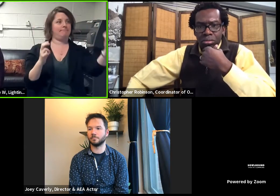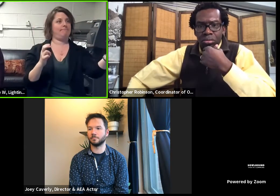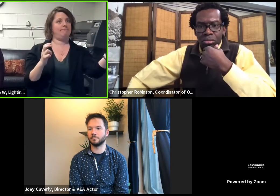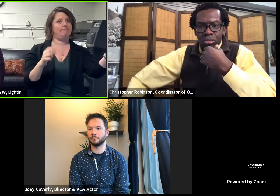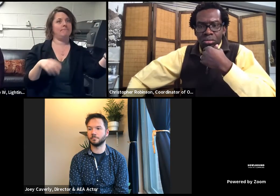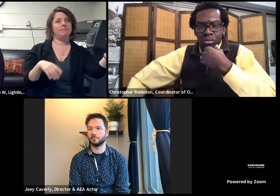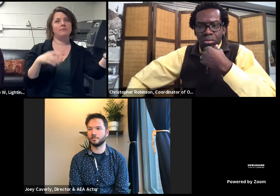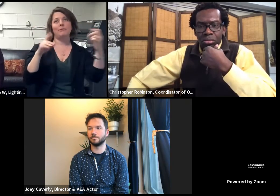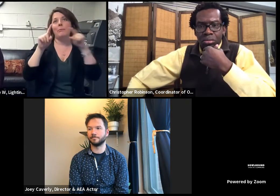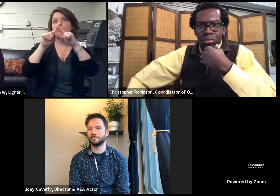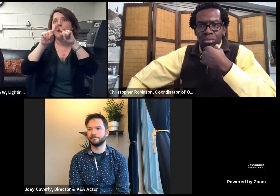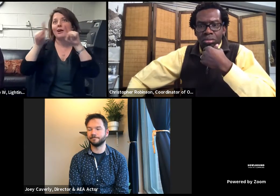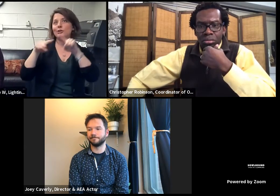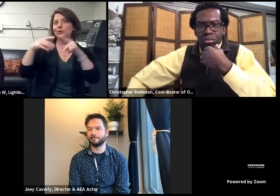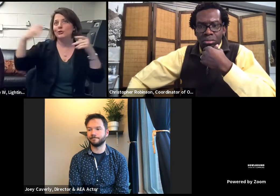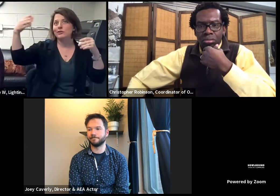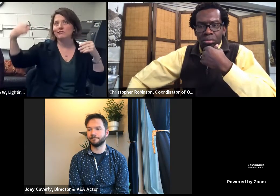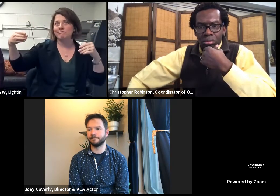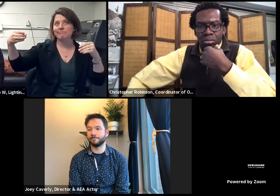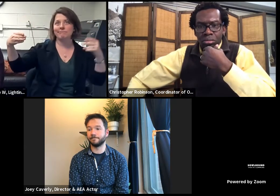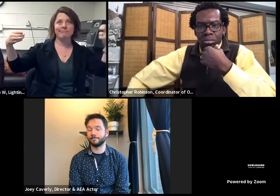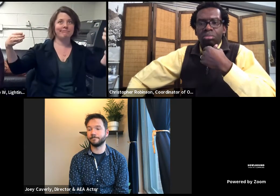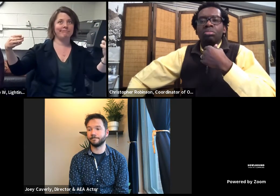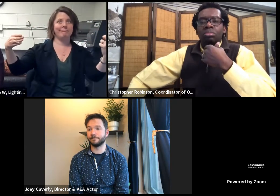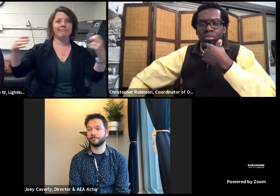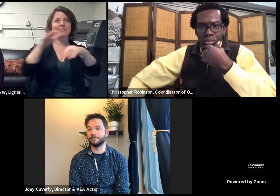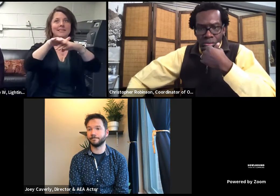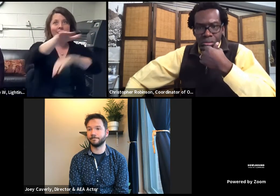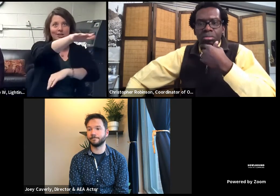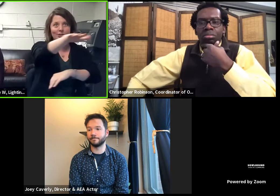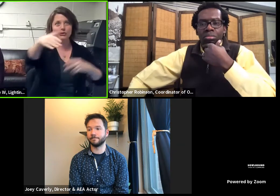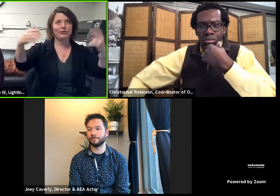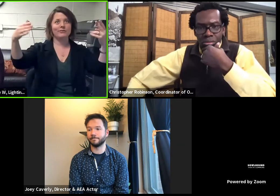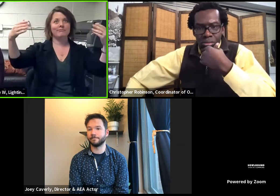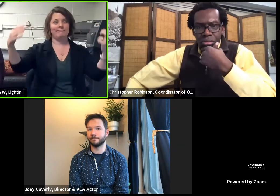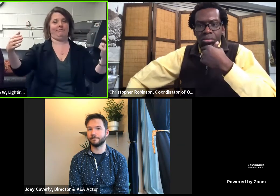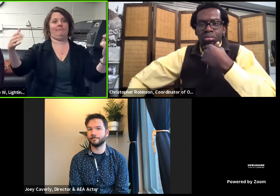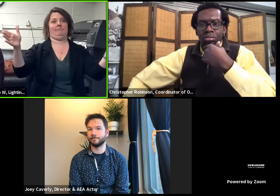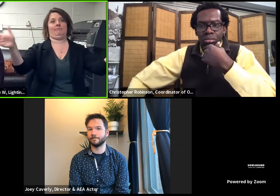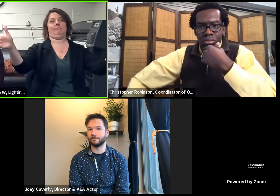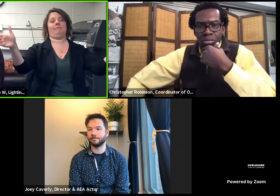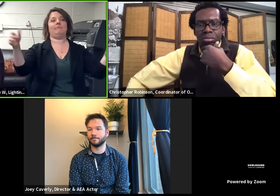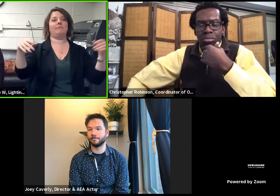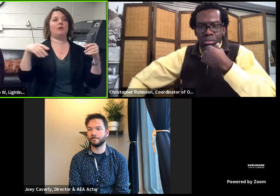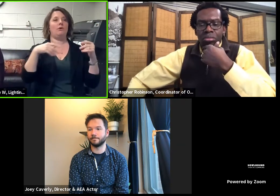and kind of in my sight line so that we can communicate together.